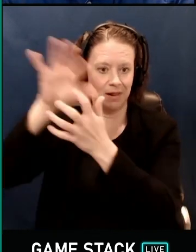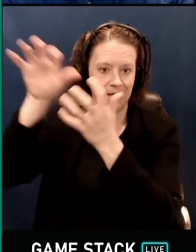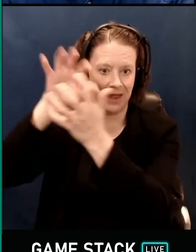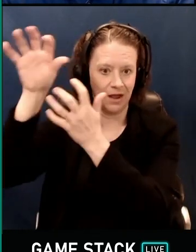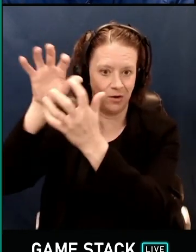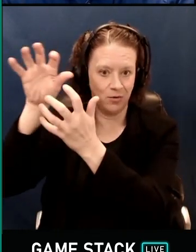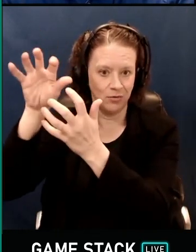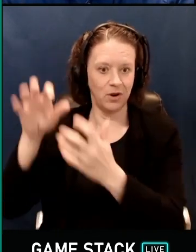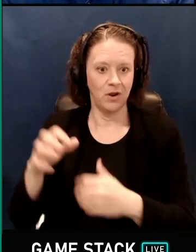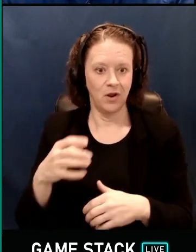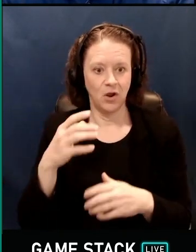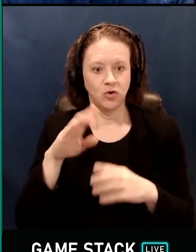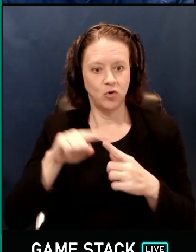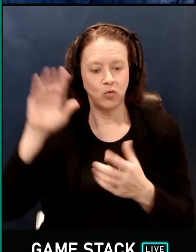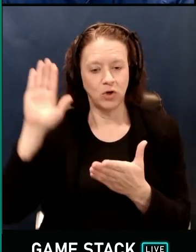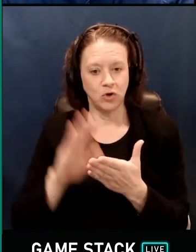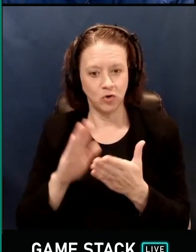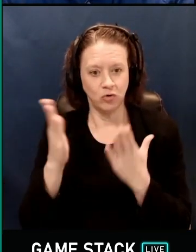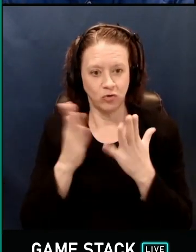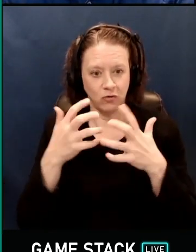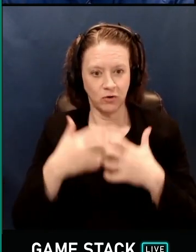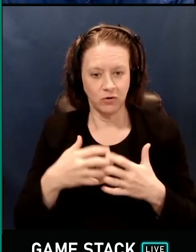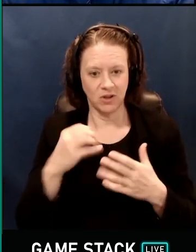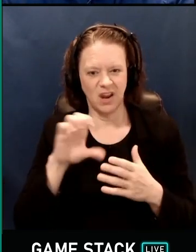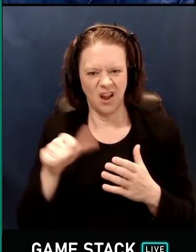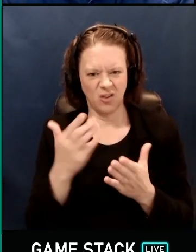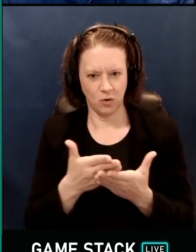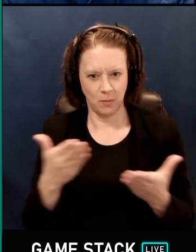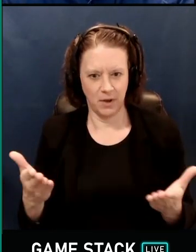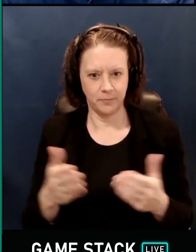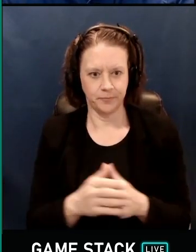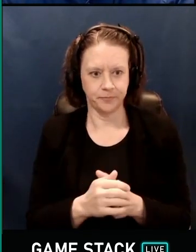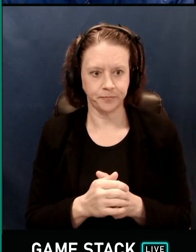Our Unity mobile app development has also changed.